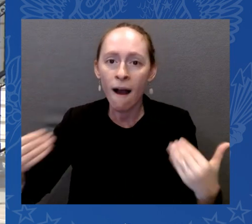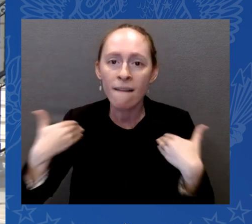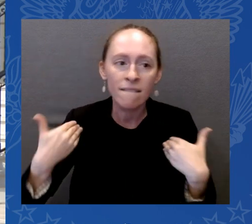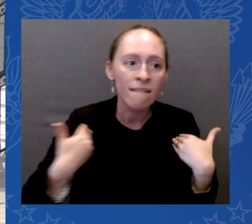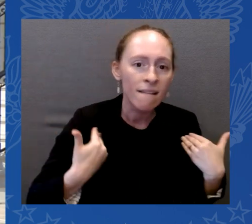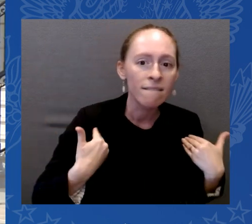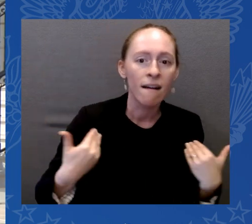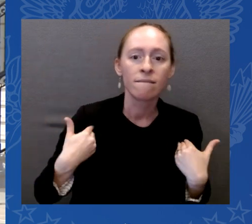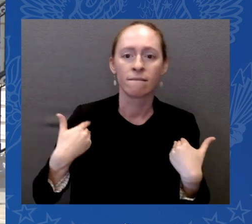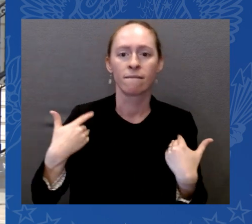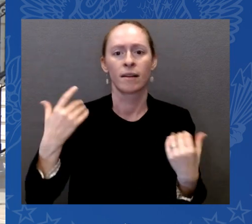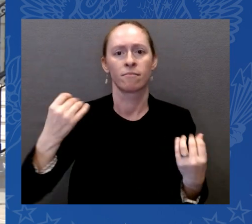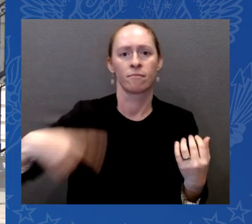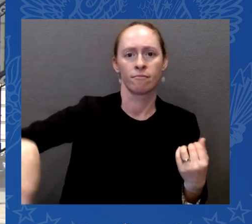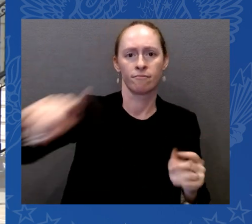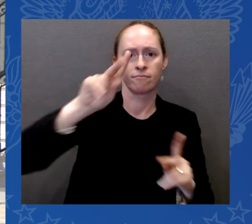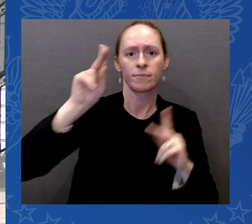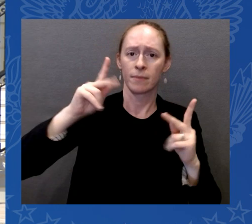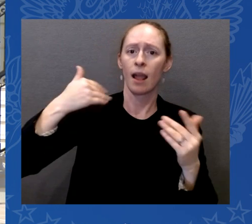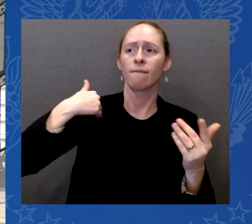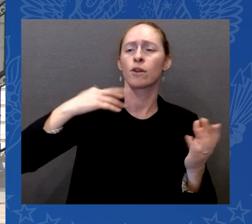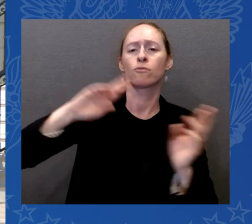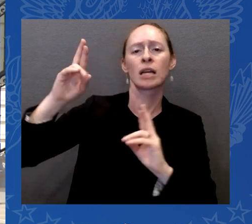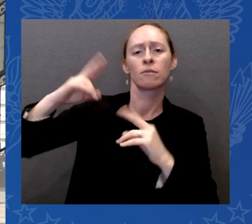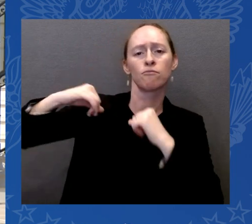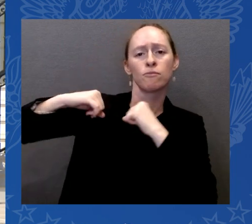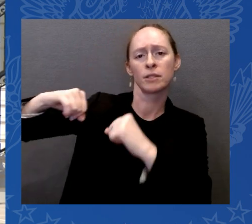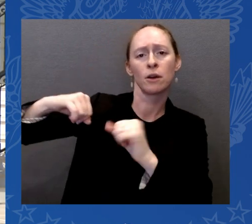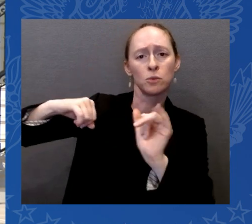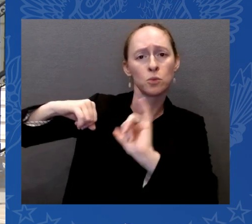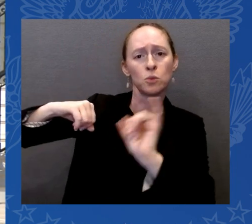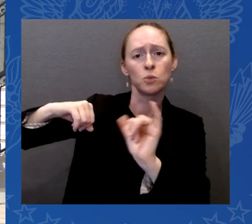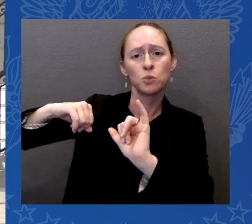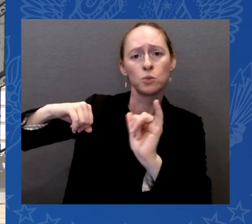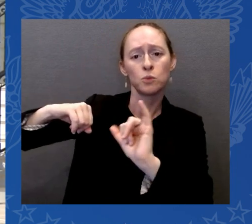that we don't just need more jobs. We need more middle class union jobs.